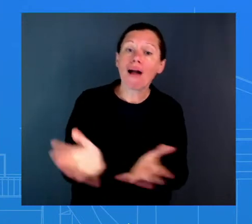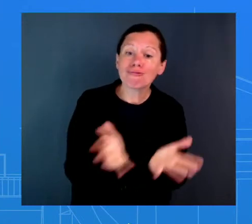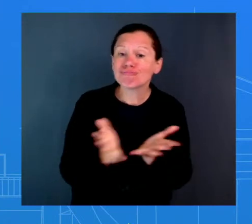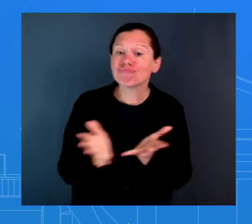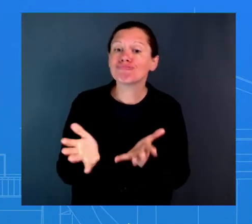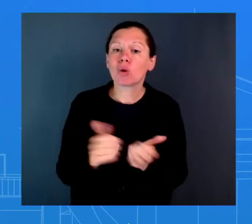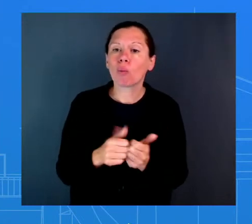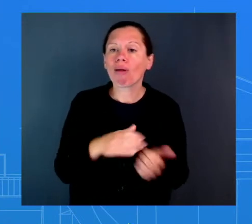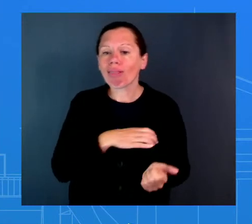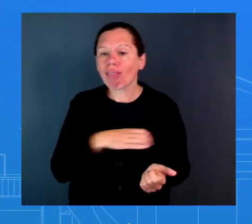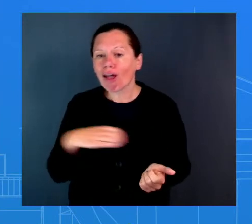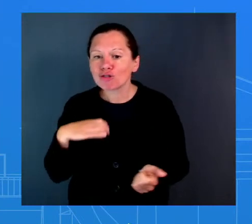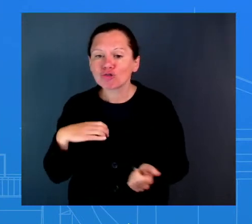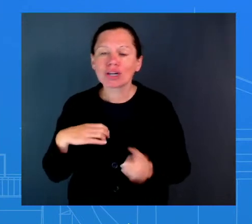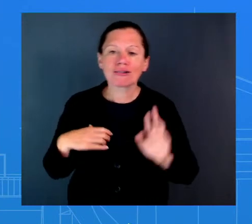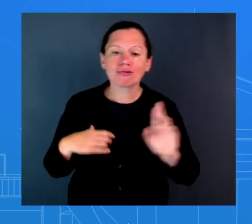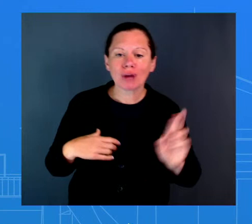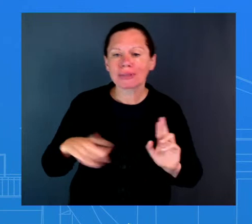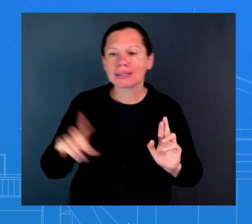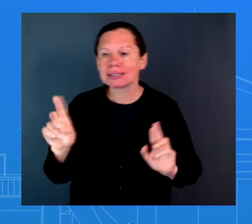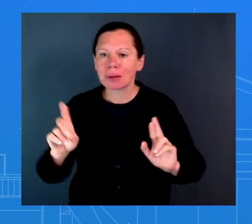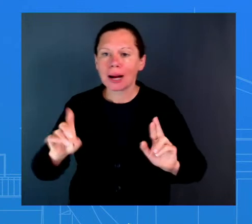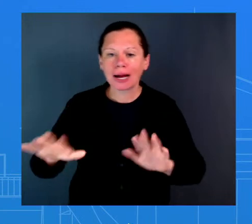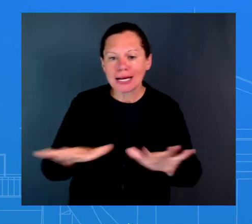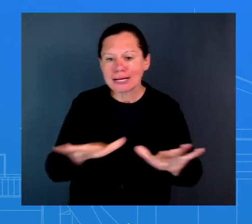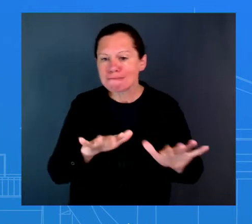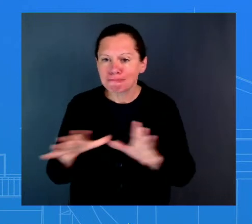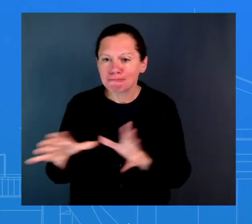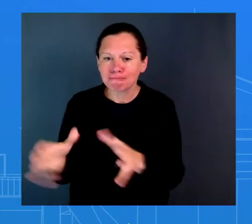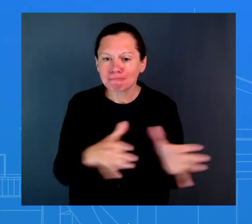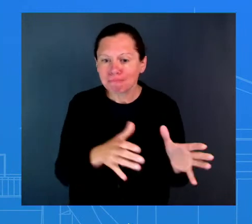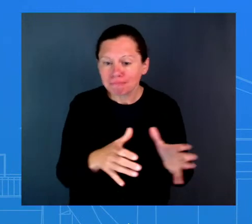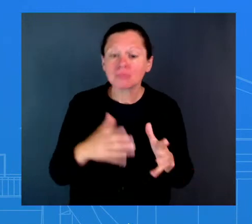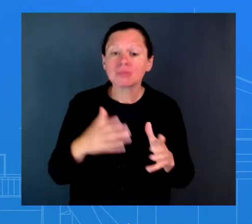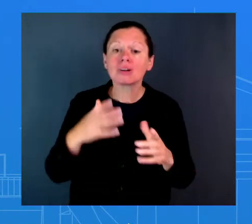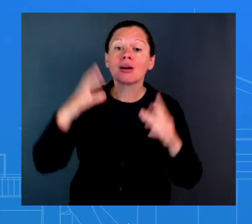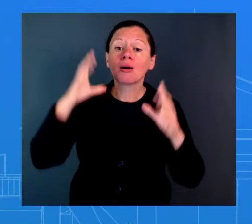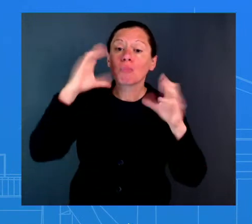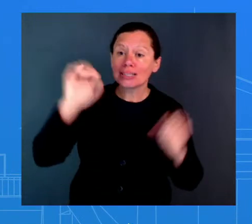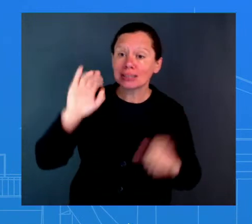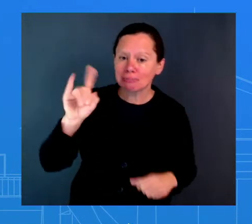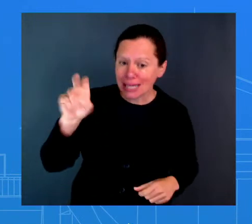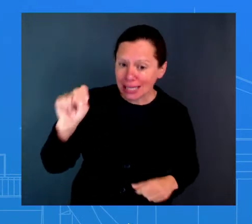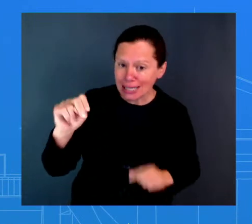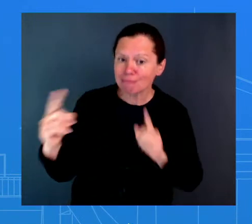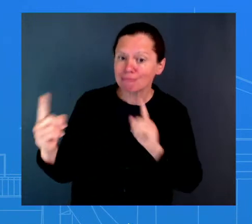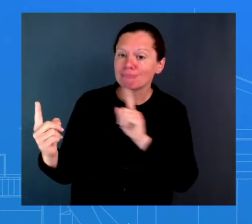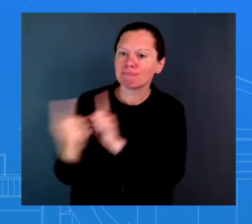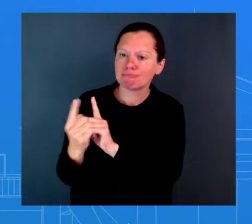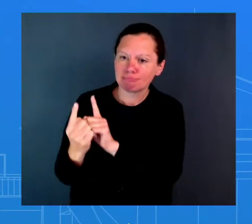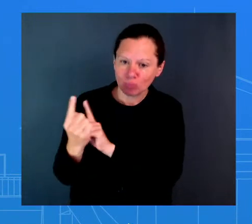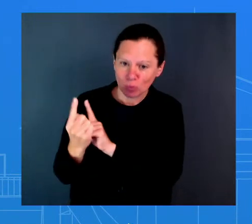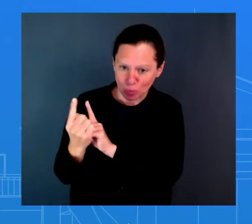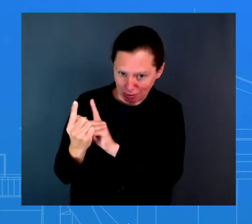And then, President Biden wants plenty of time to sit with him one-on-one in a small group and then with his Cabinet to be able to work through everything.